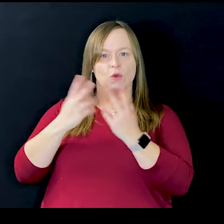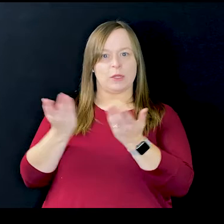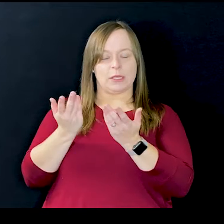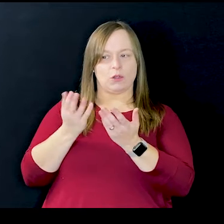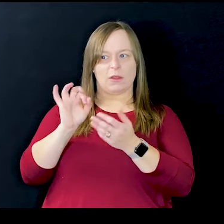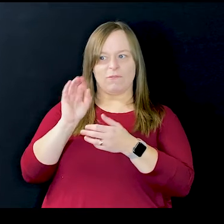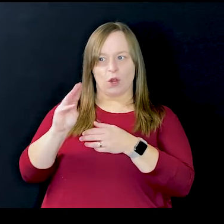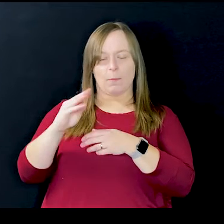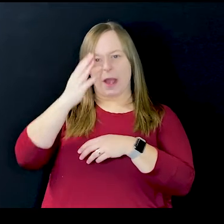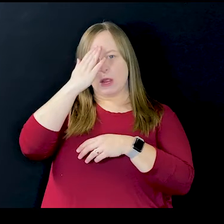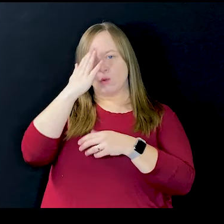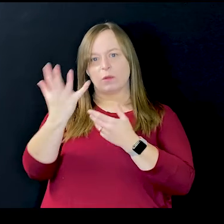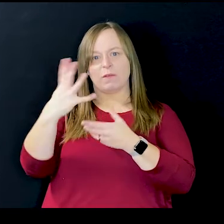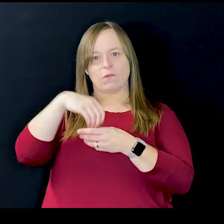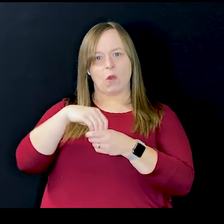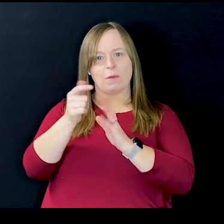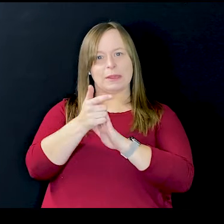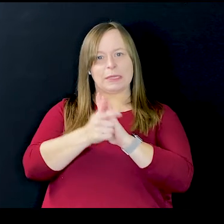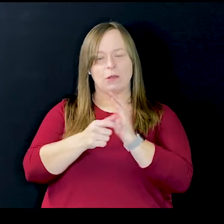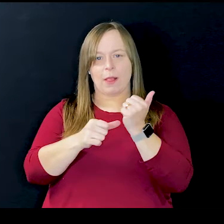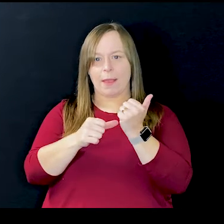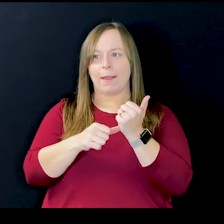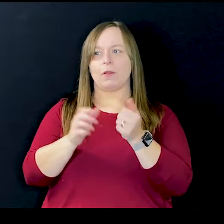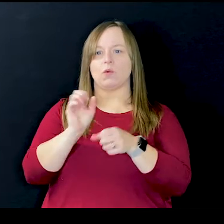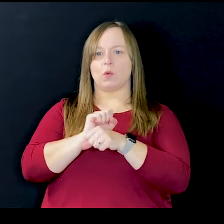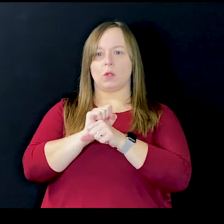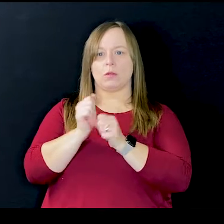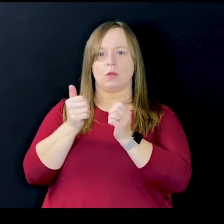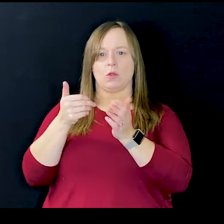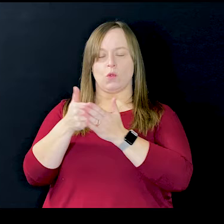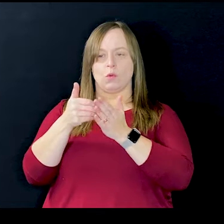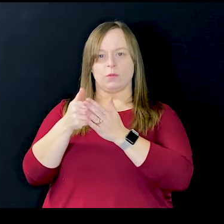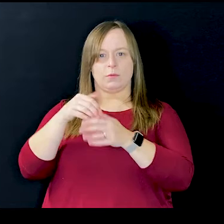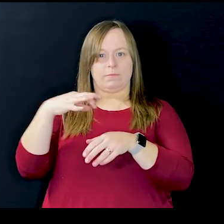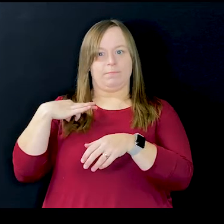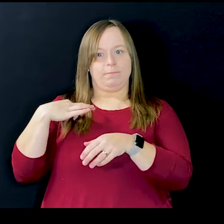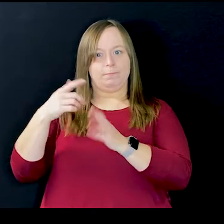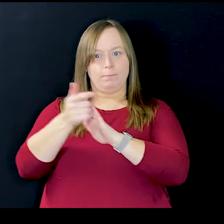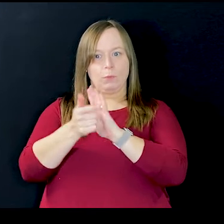And I knew he was involved in legal aid and he had been working closely with the volunteer lawyers